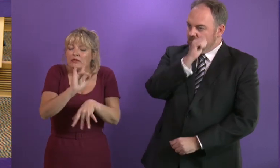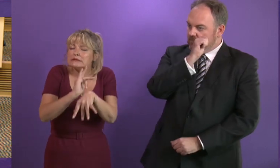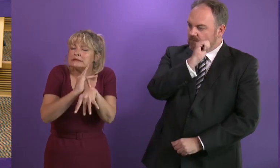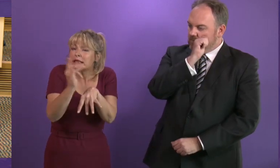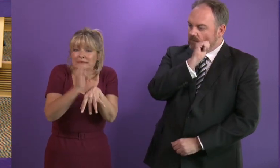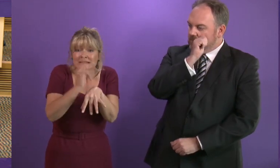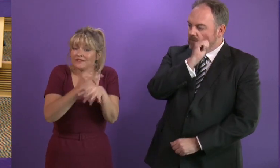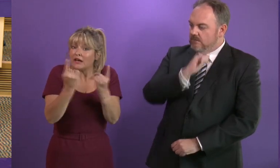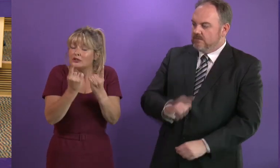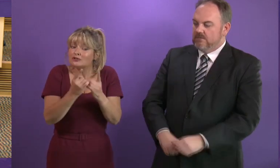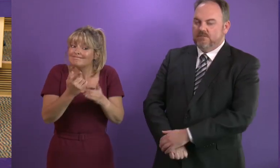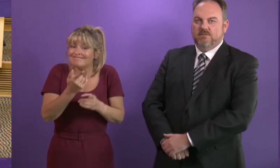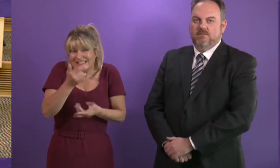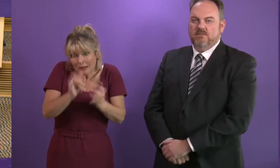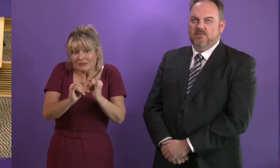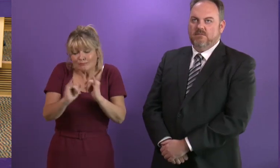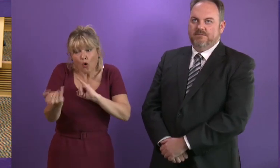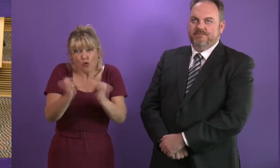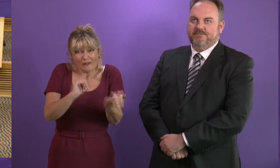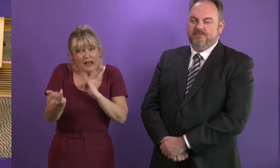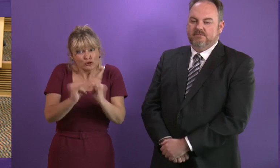issues, and there are rarely easy answers.